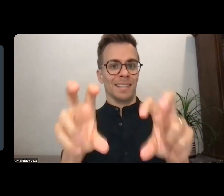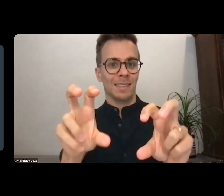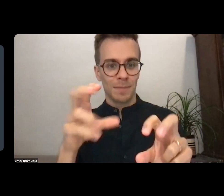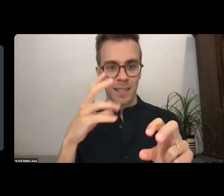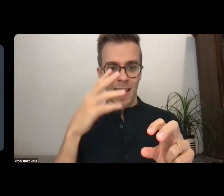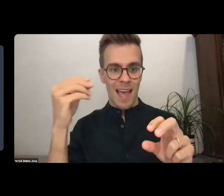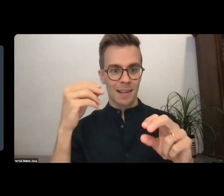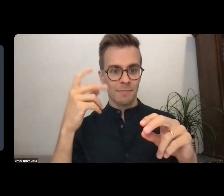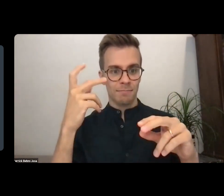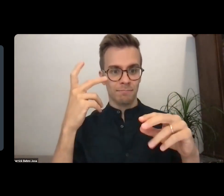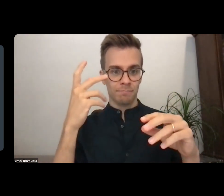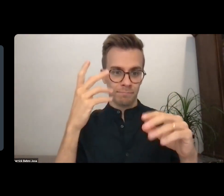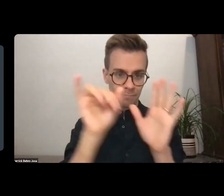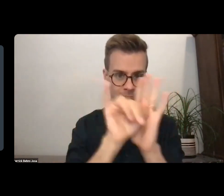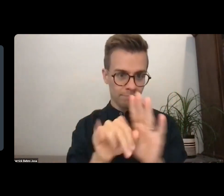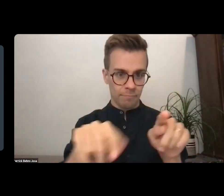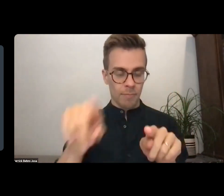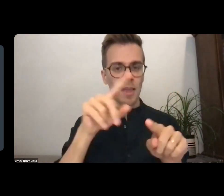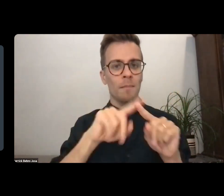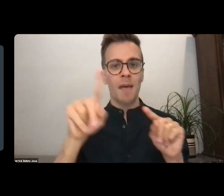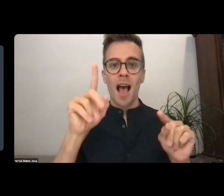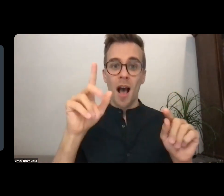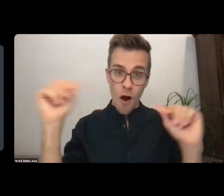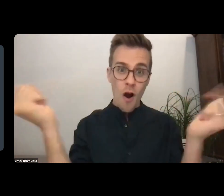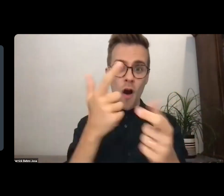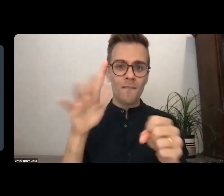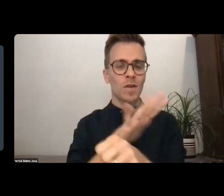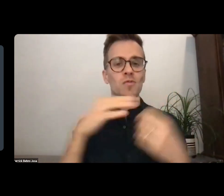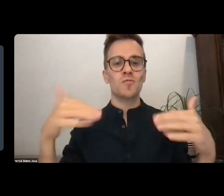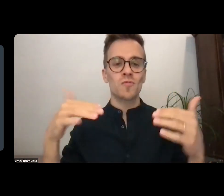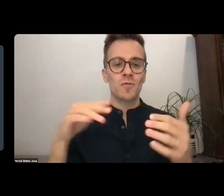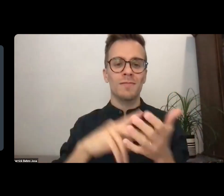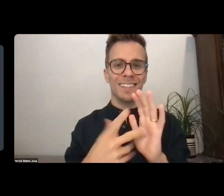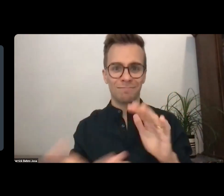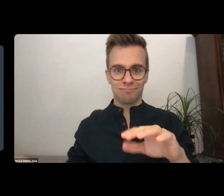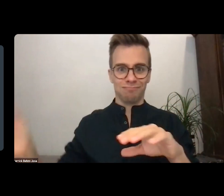So, the developer was willing to make that investment in identifying certain areas that could be Full Scope.